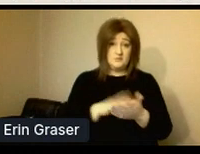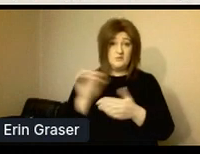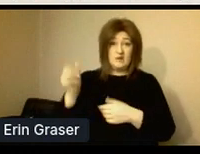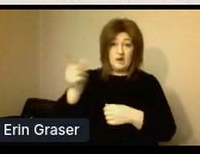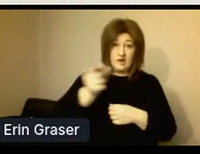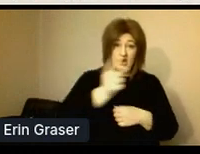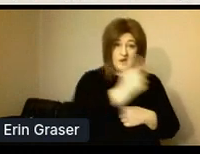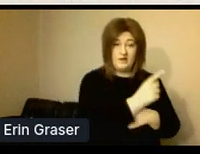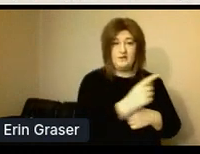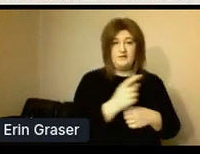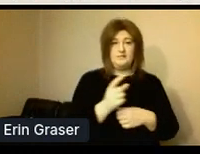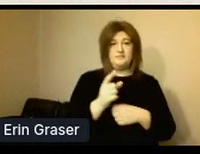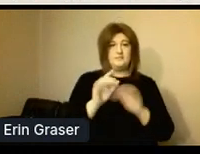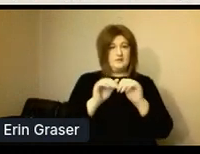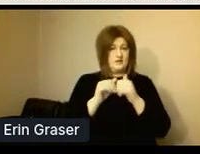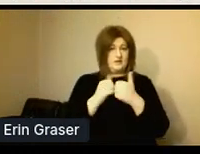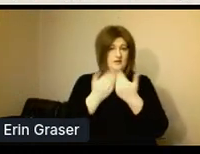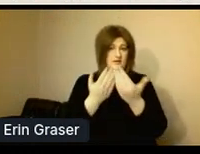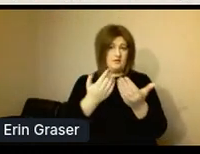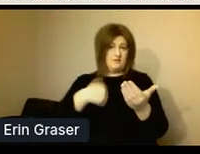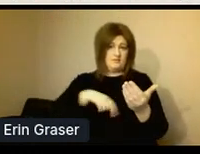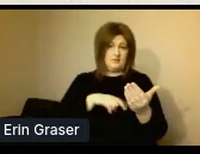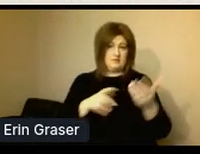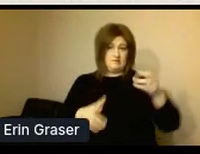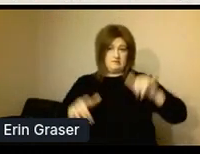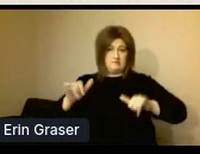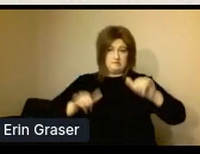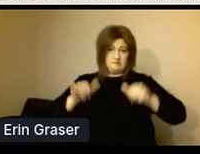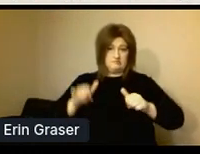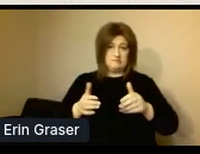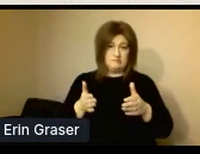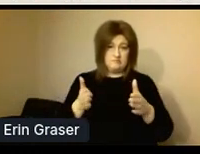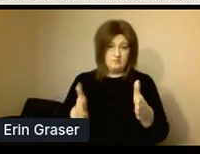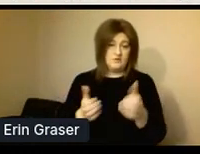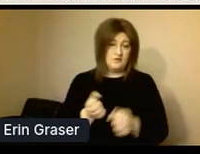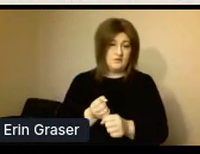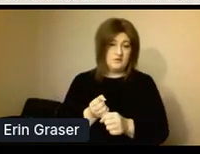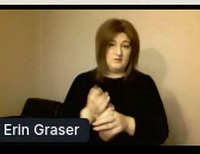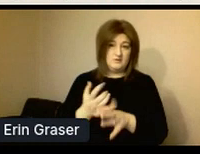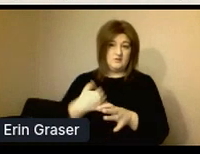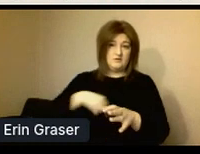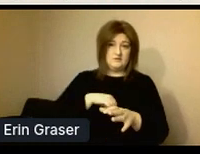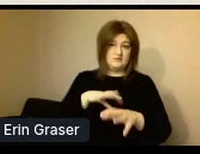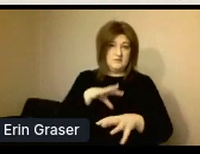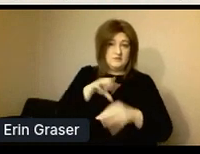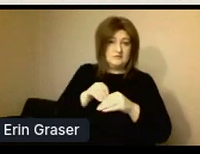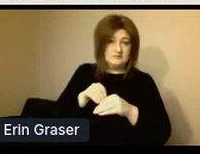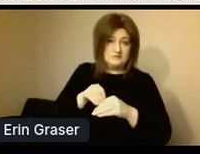How should we navigate in a way that causes us to belong?